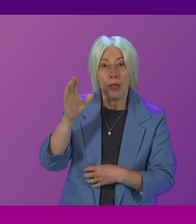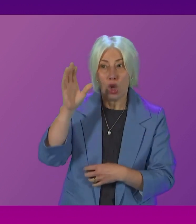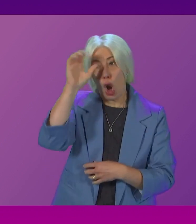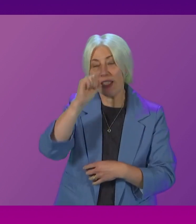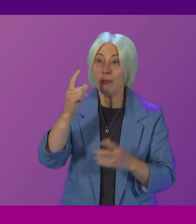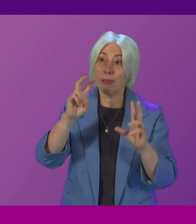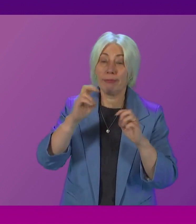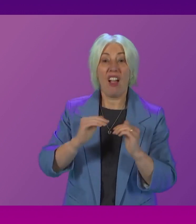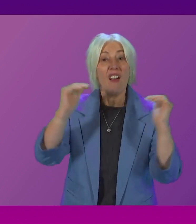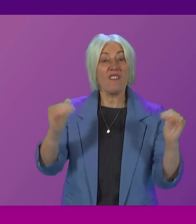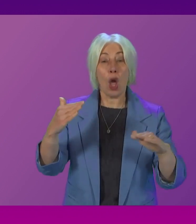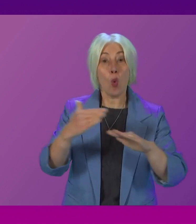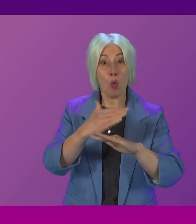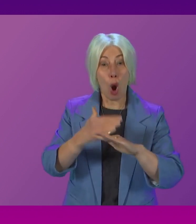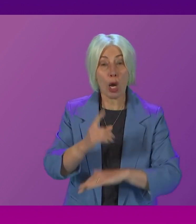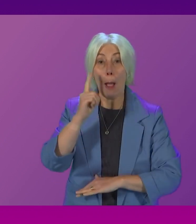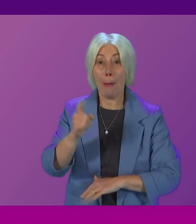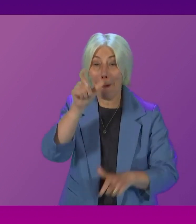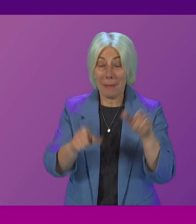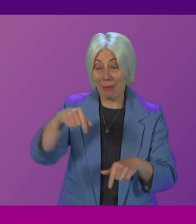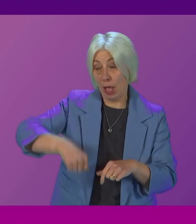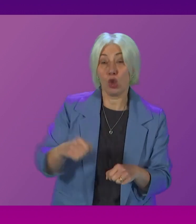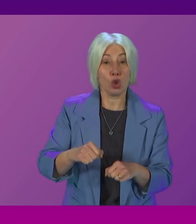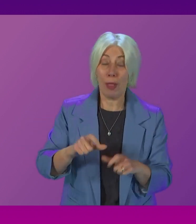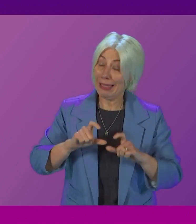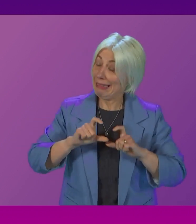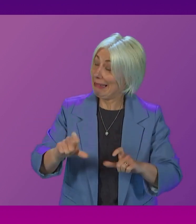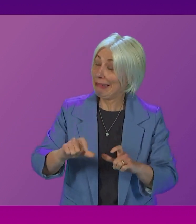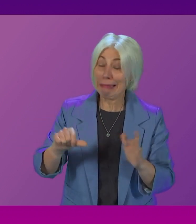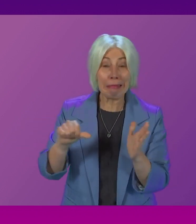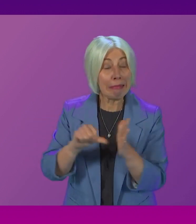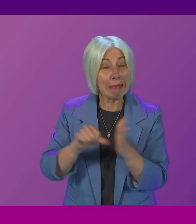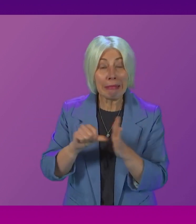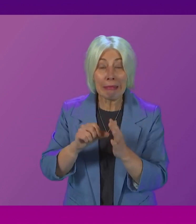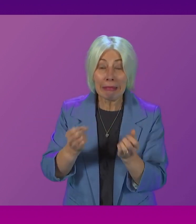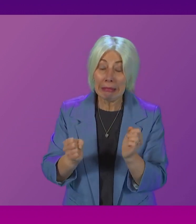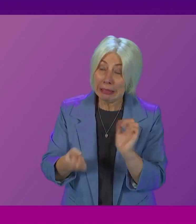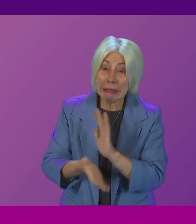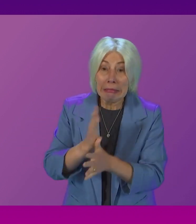Despite that, passengers in Scotland are still facing severe disruption as a result of the